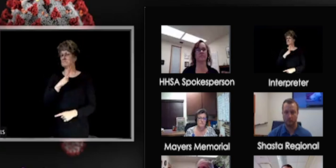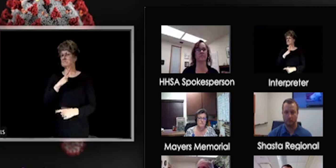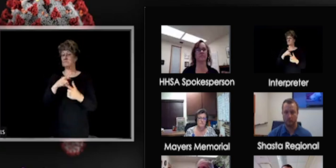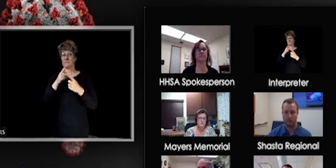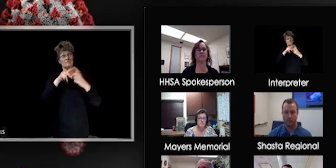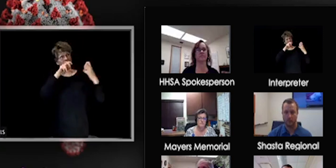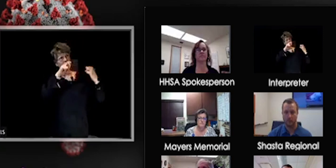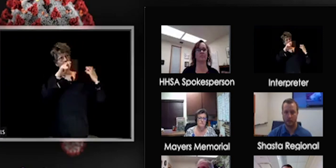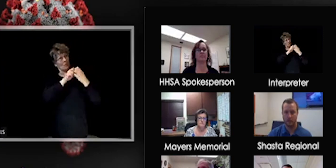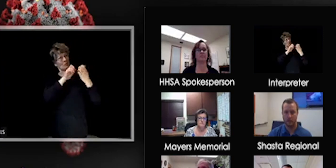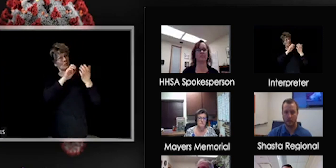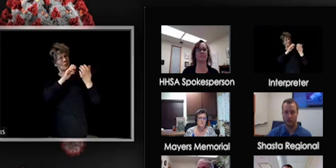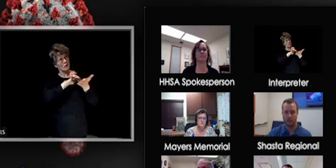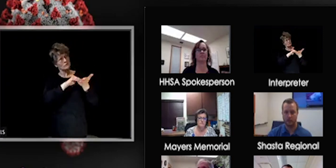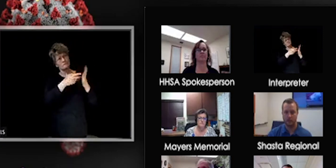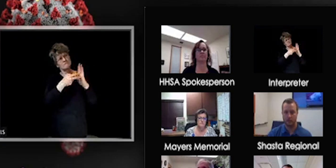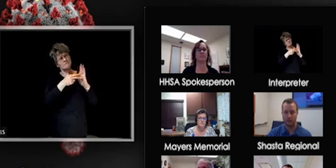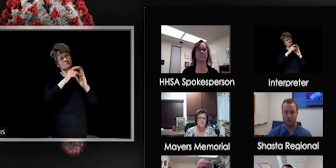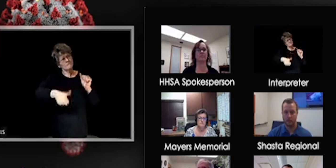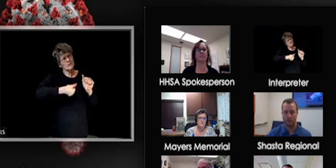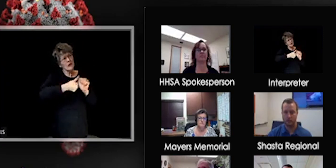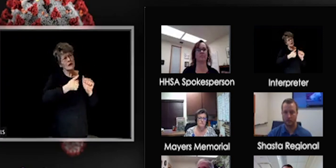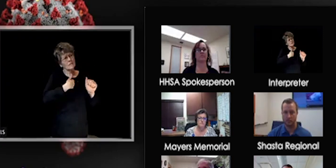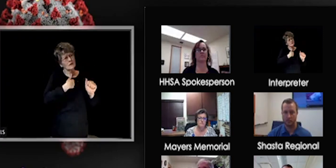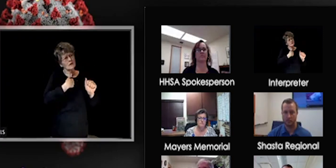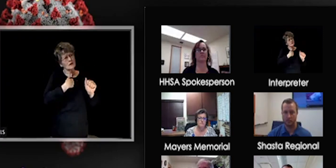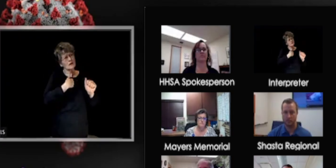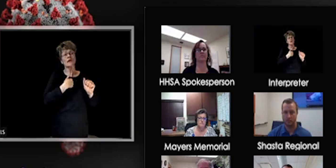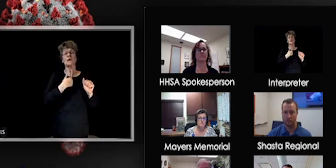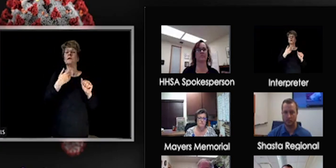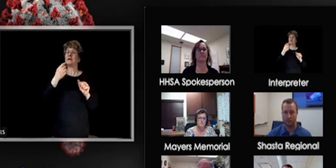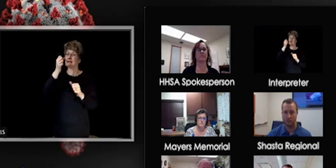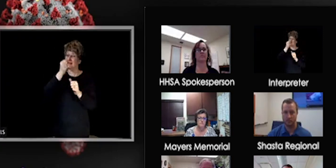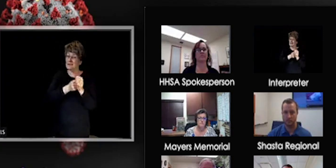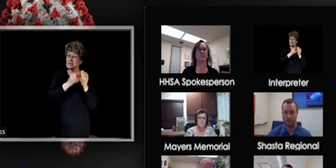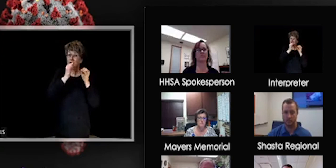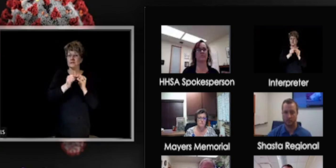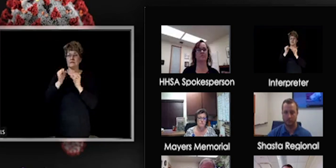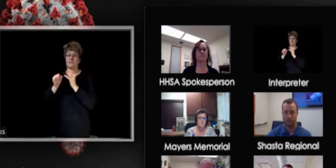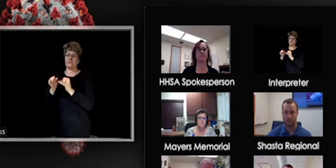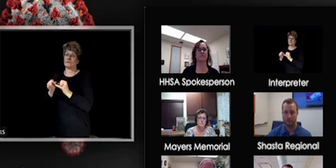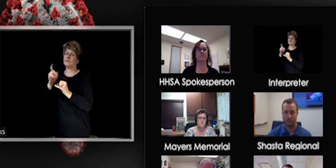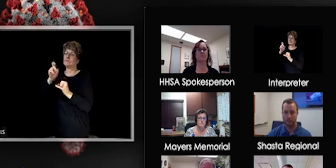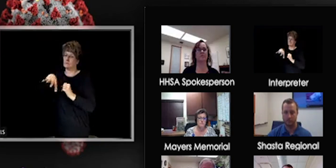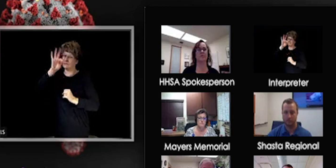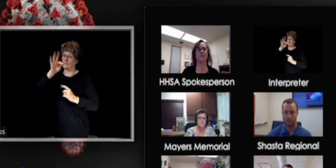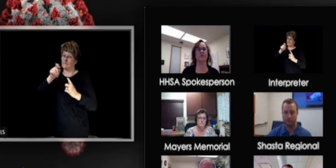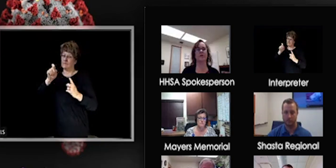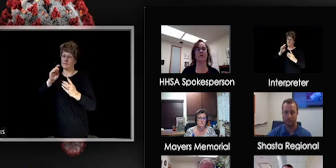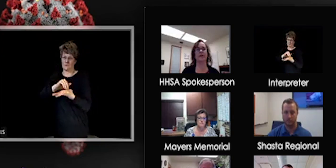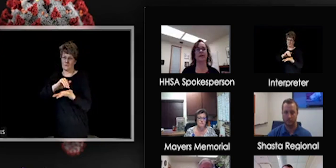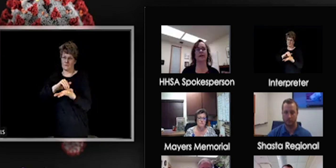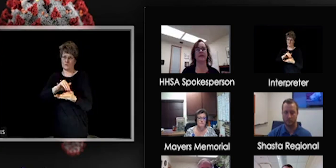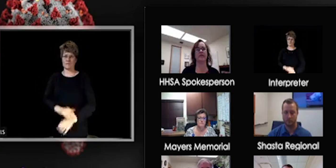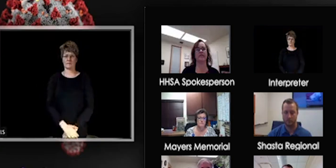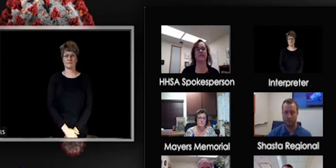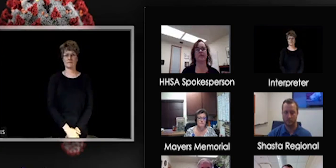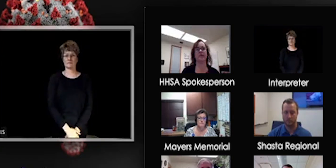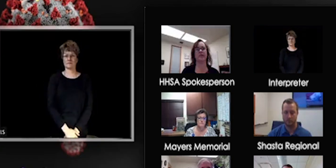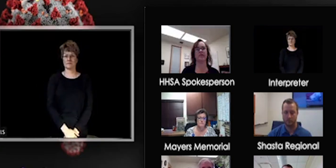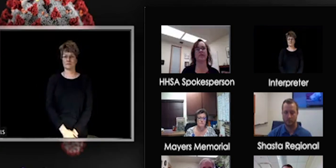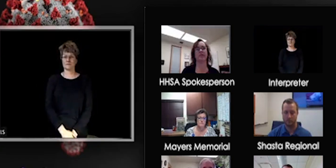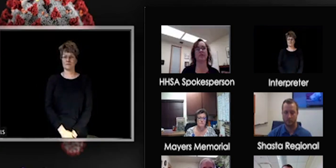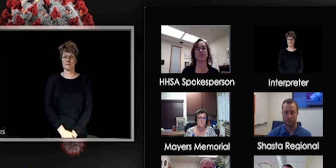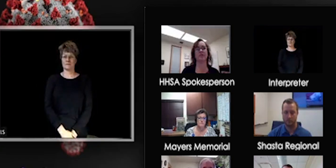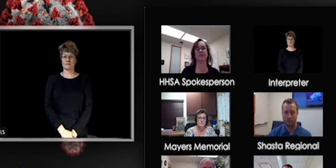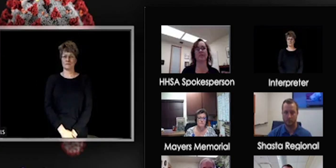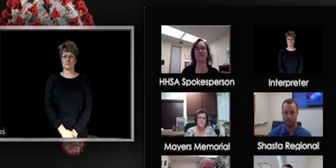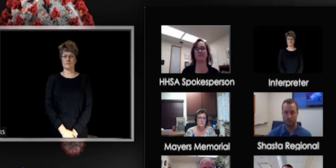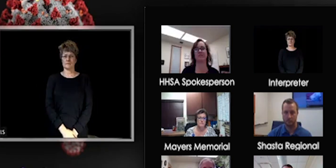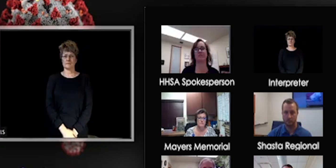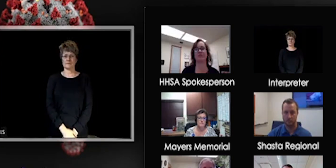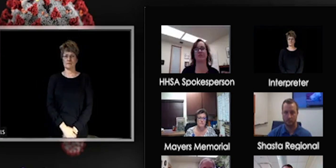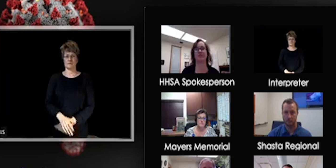means for them on an individual basis. I have Donnie Chamberlin’s questions. So